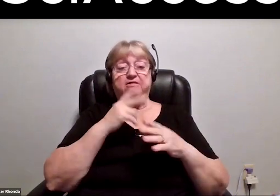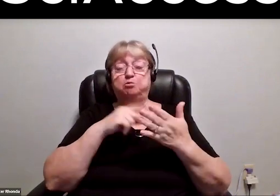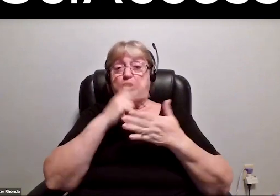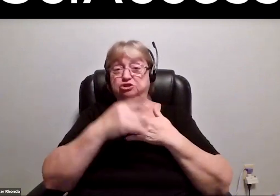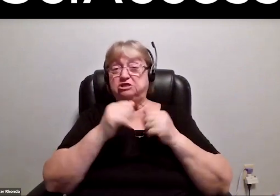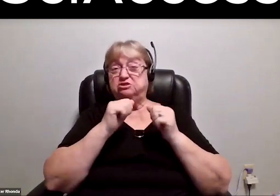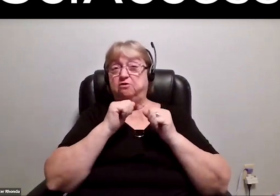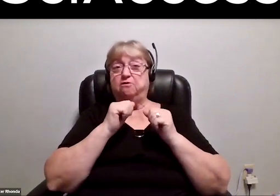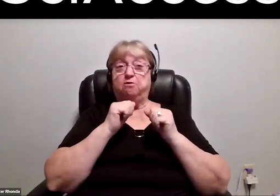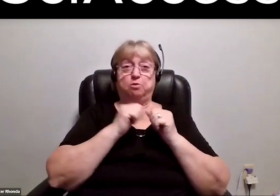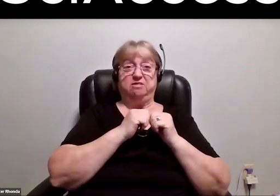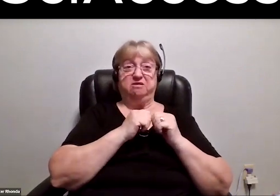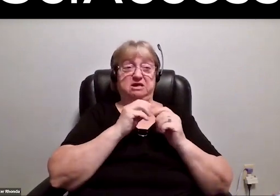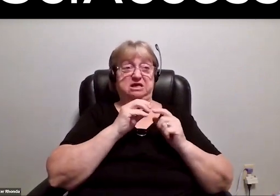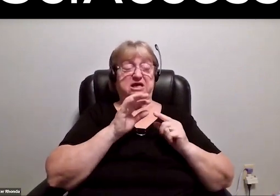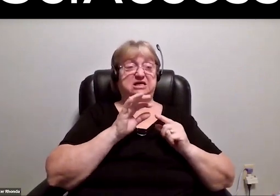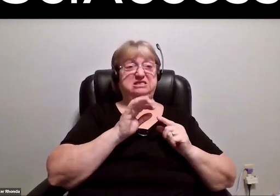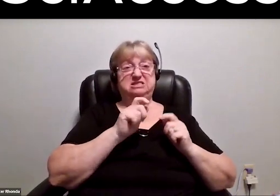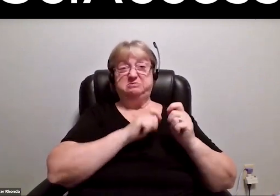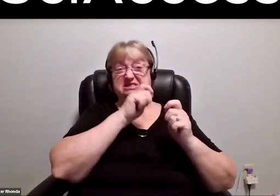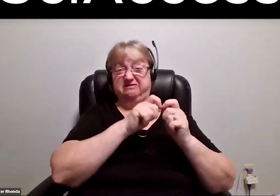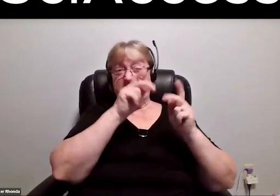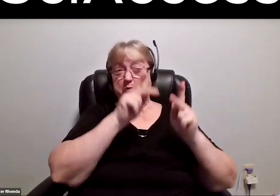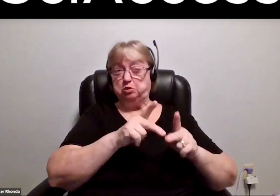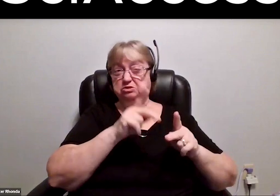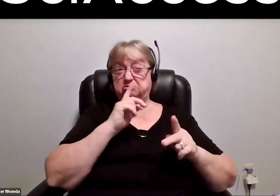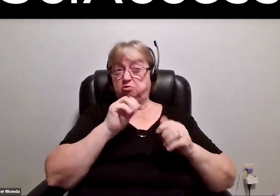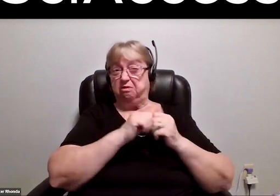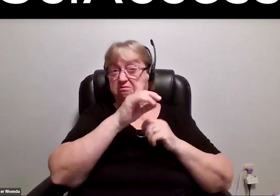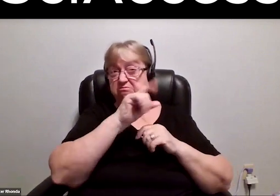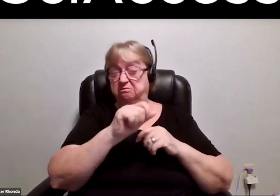with a disability or an older adult, and as a part of the student's project,